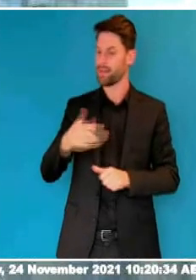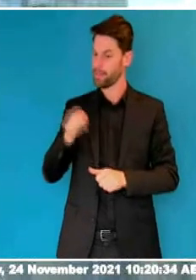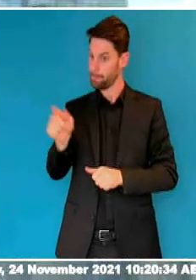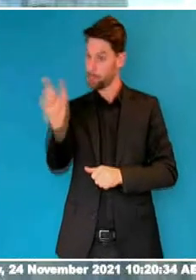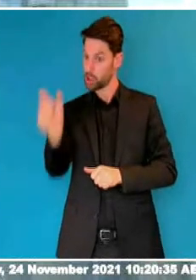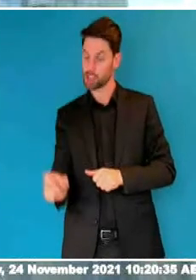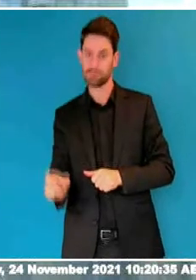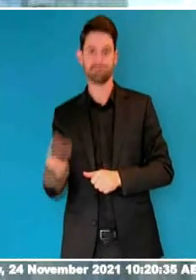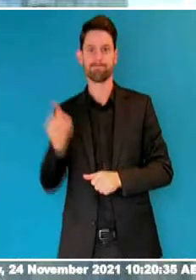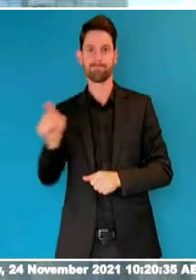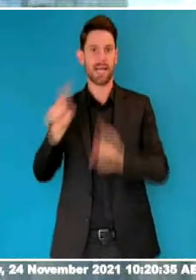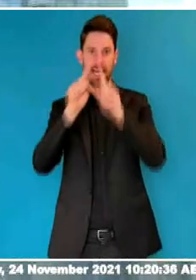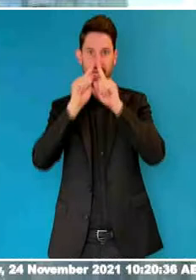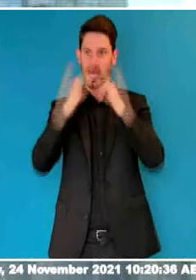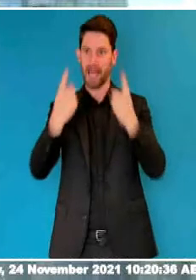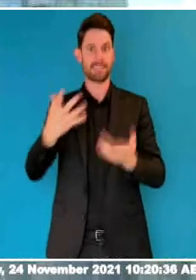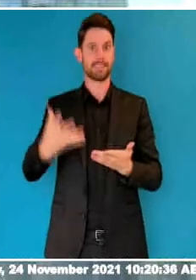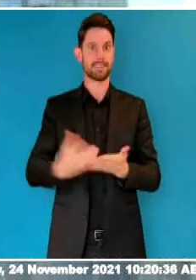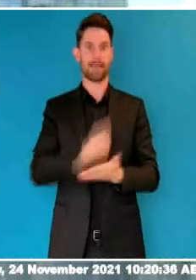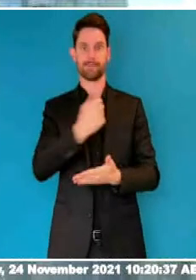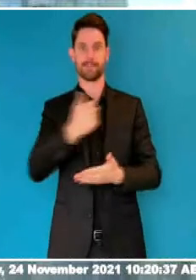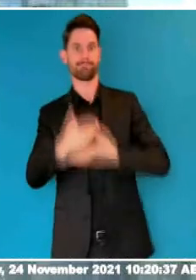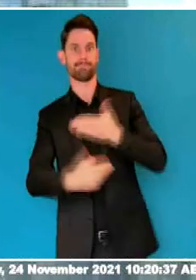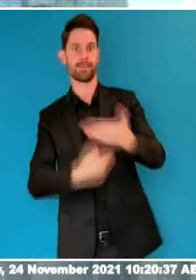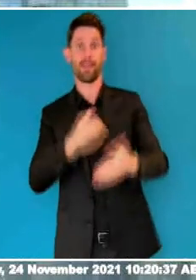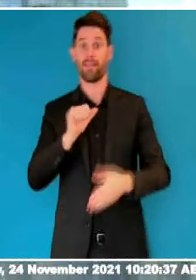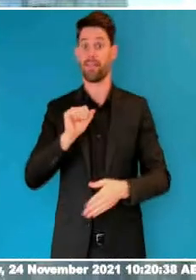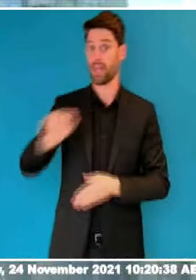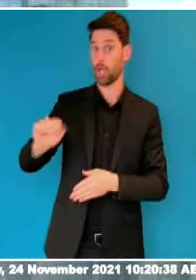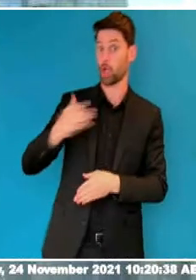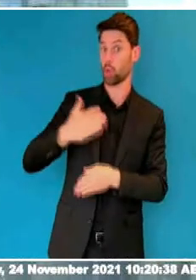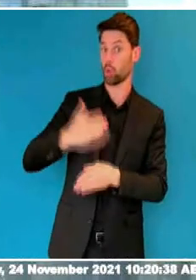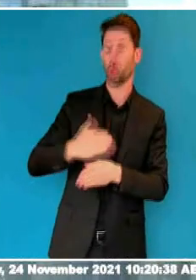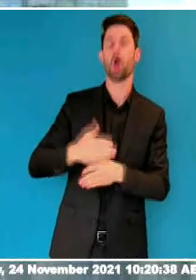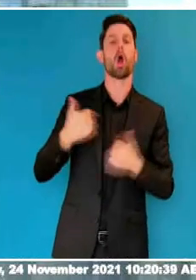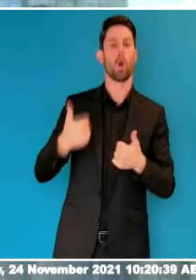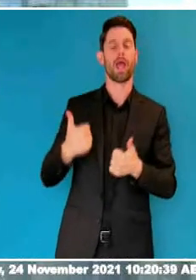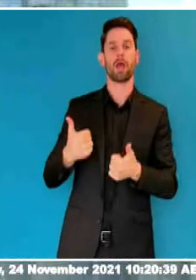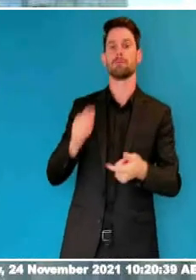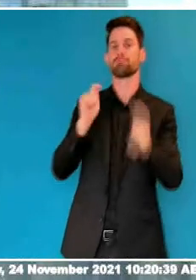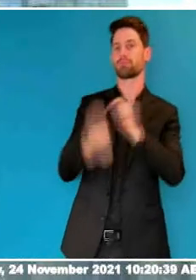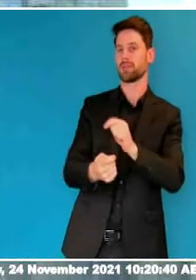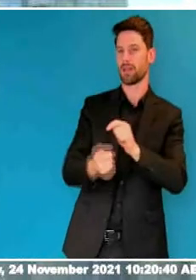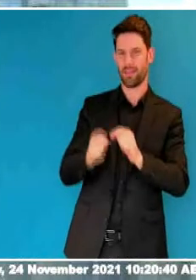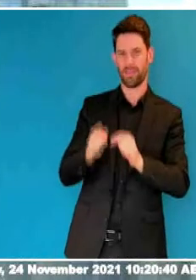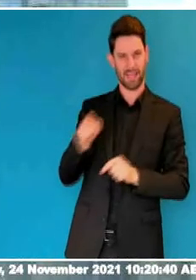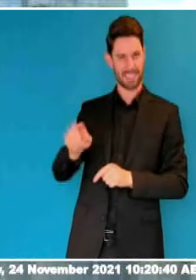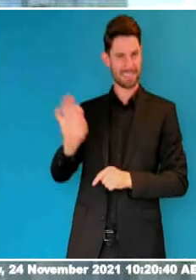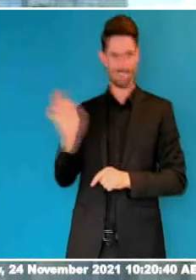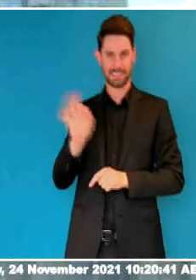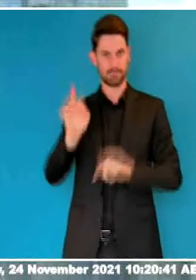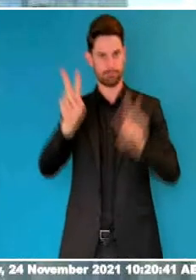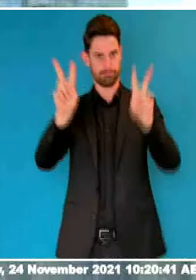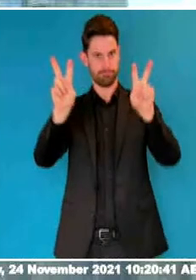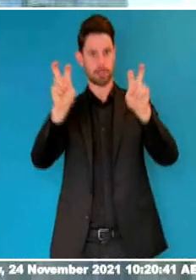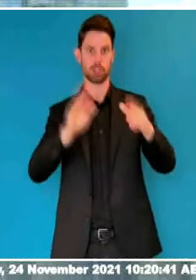inherent requirements of their role, that's not consistent with taking a societal approach and being proactive, is it?